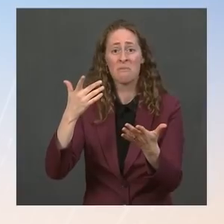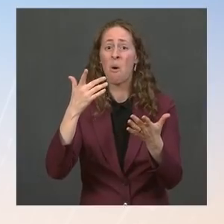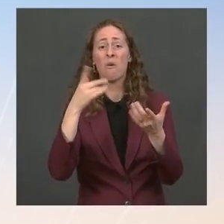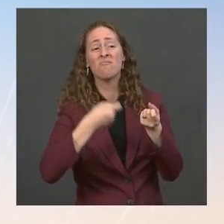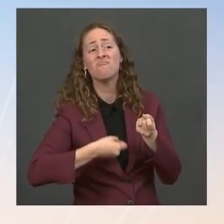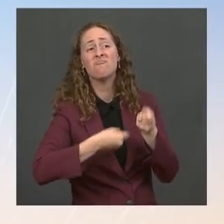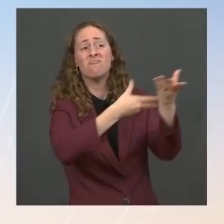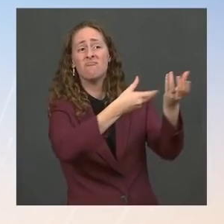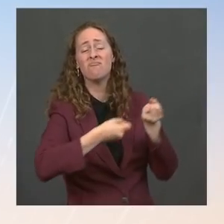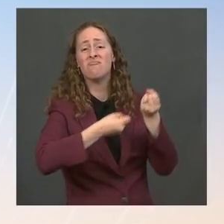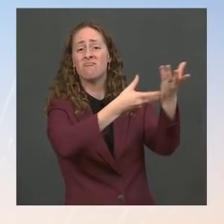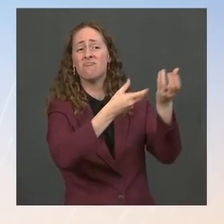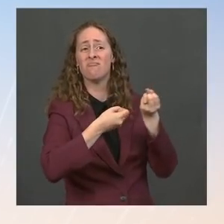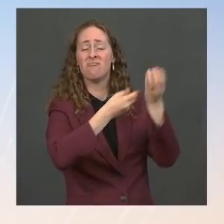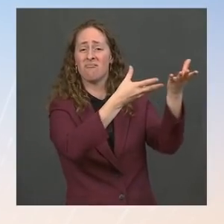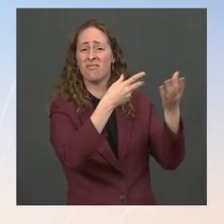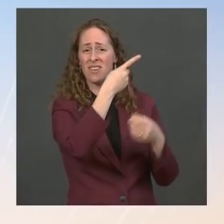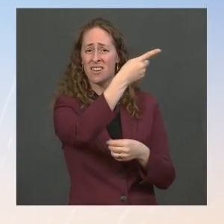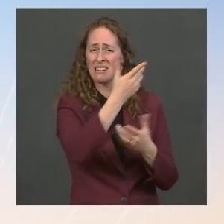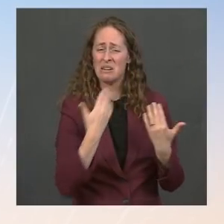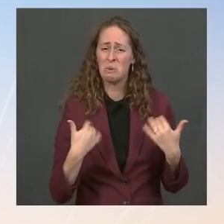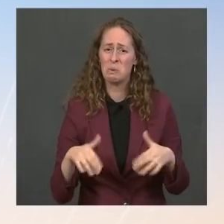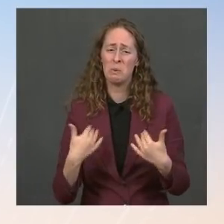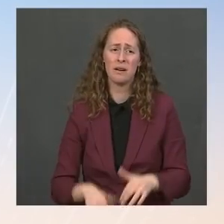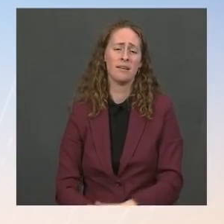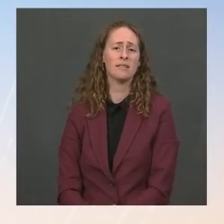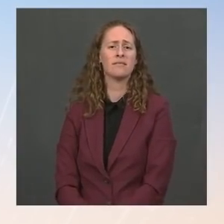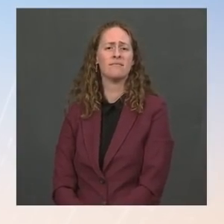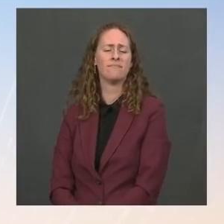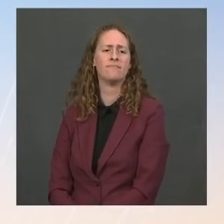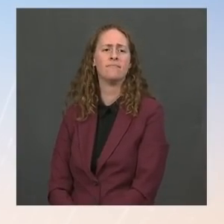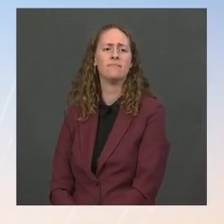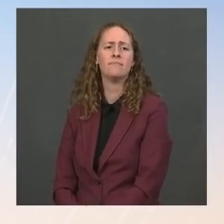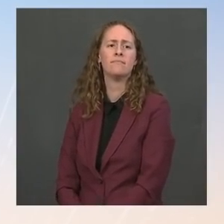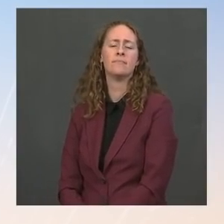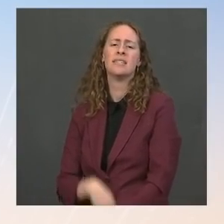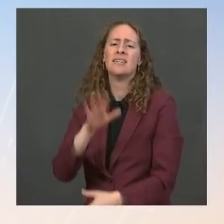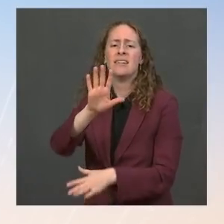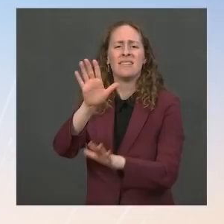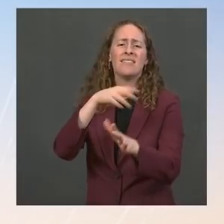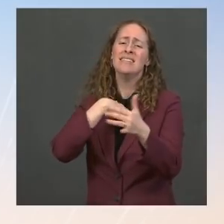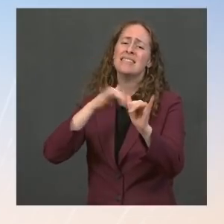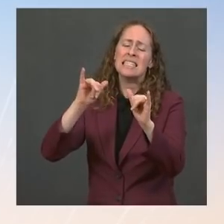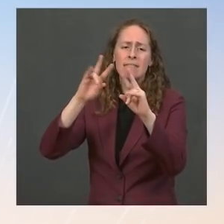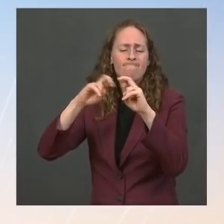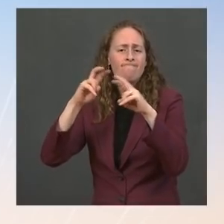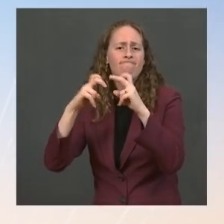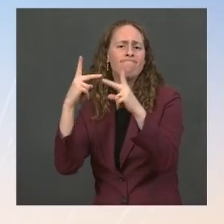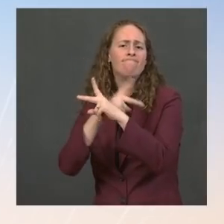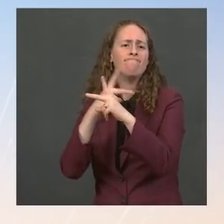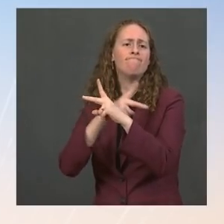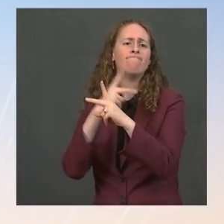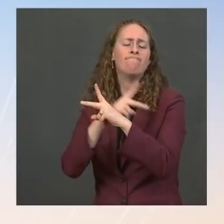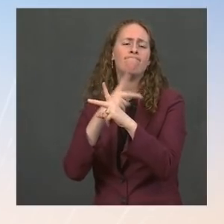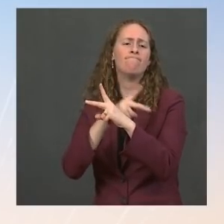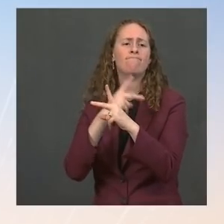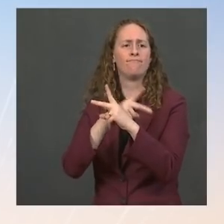Ms Psaki: Well, first, I would say: I mean, we are constantly assessing circumstances on the ground. Obviously, the Secretary of State and the Secretary of Homeland Security